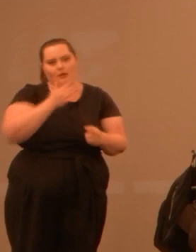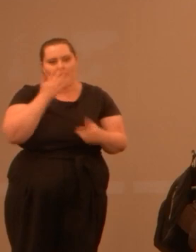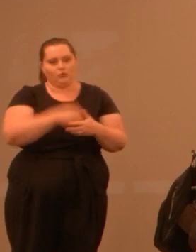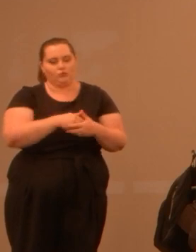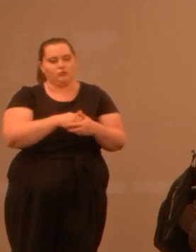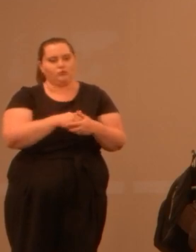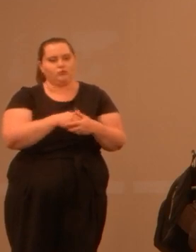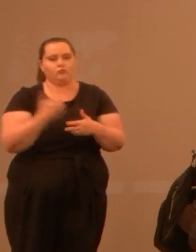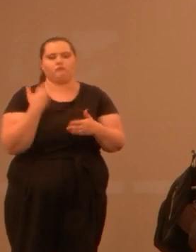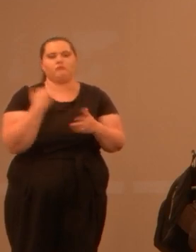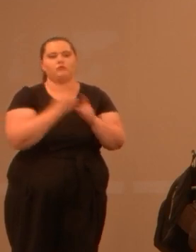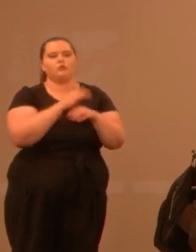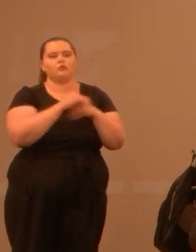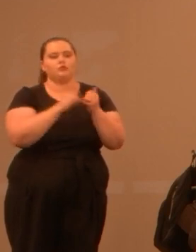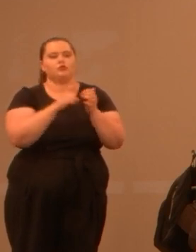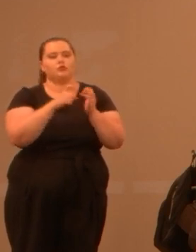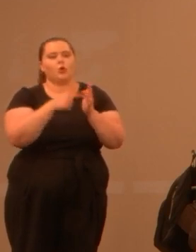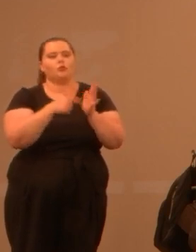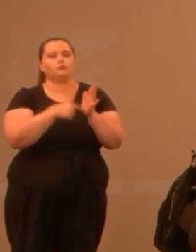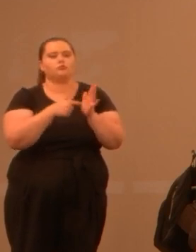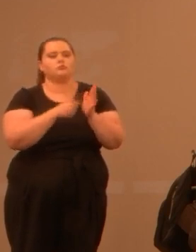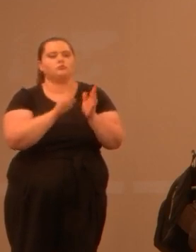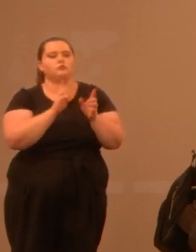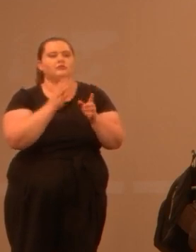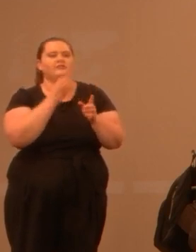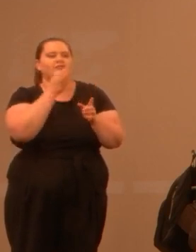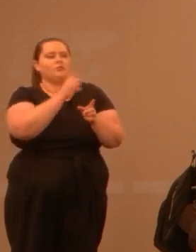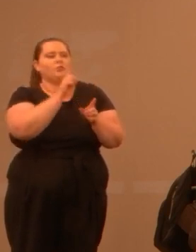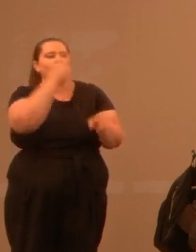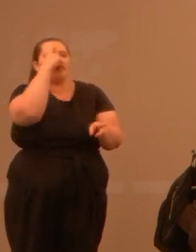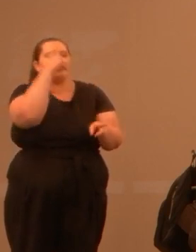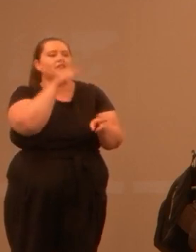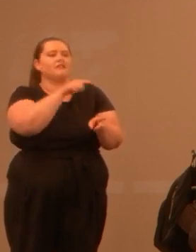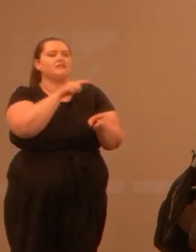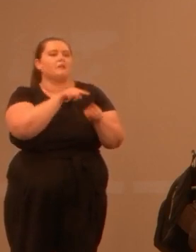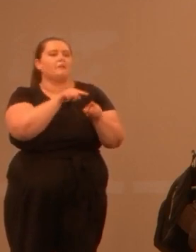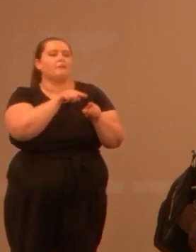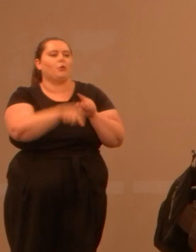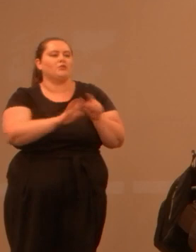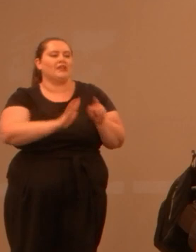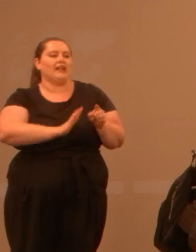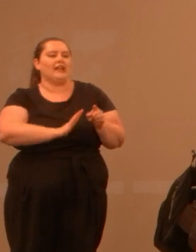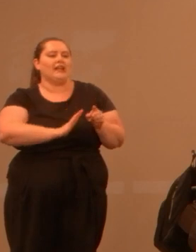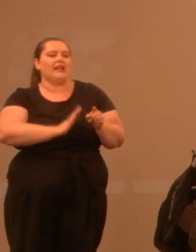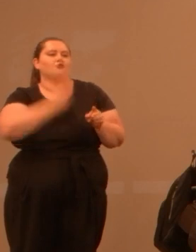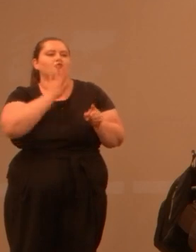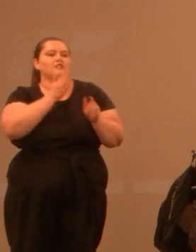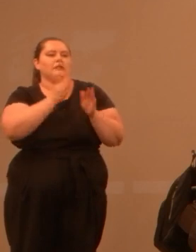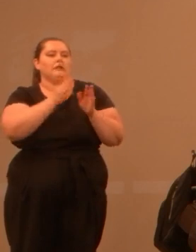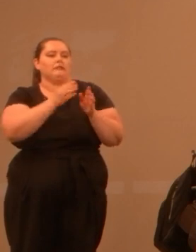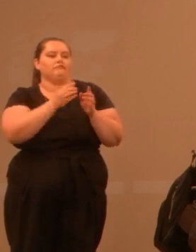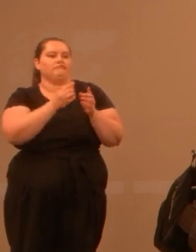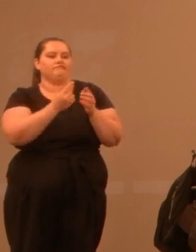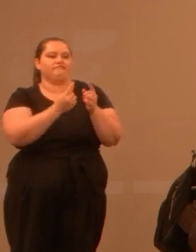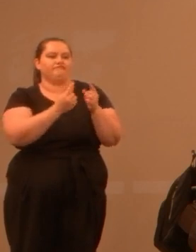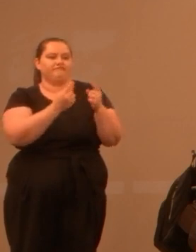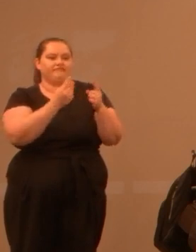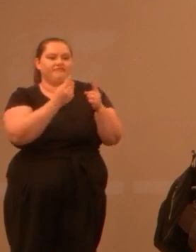about what does he think will be the most interesting track or trajectory for the future of innovation.